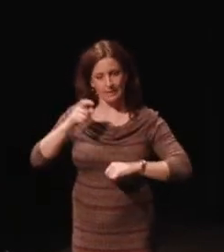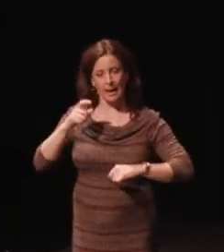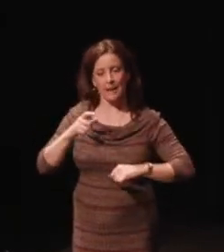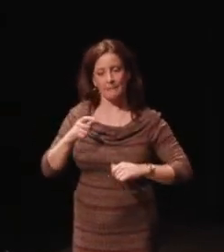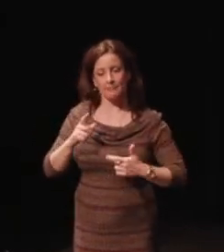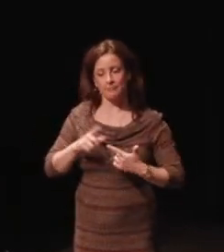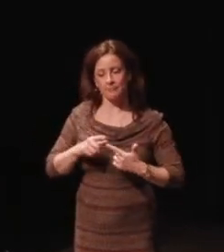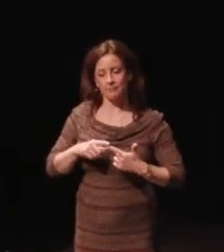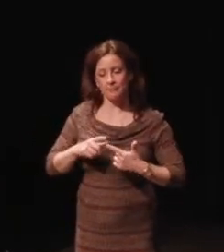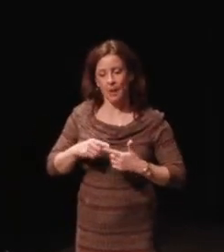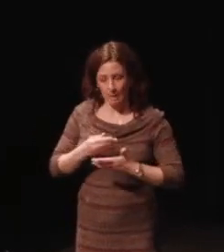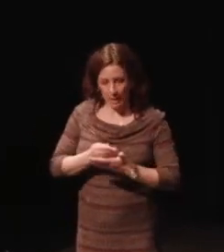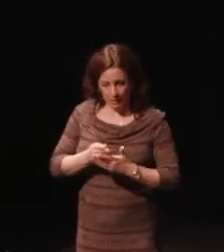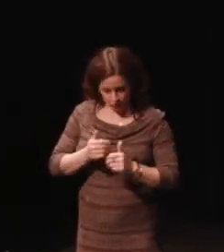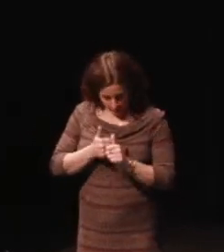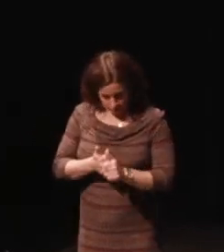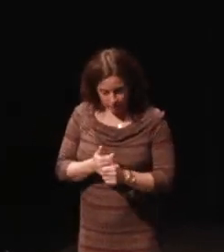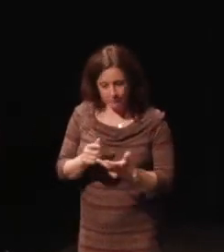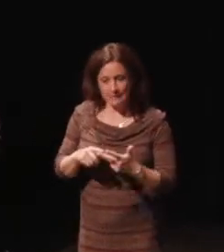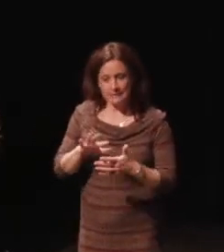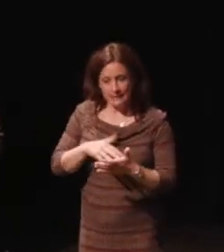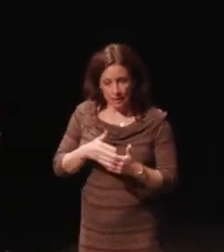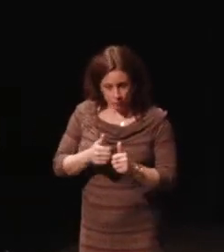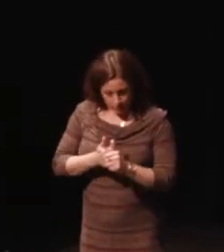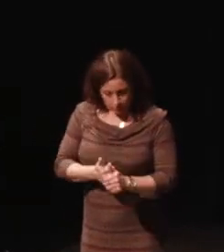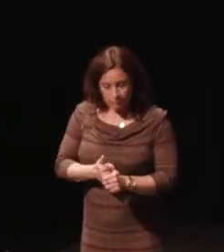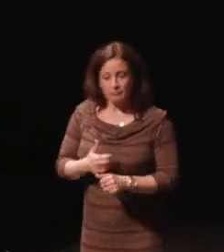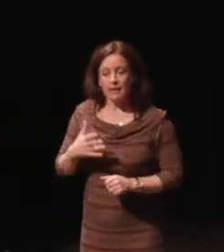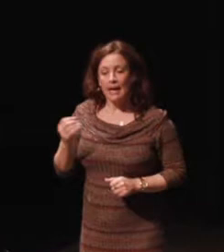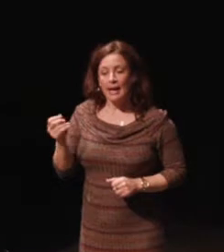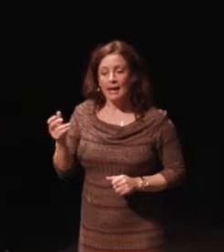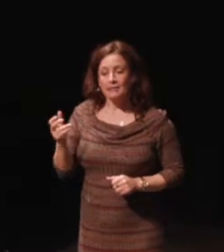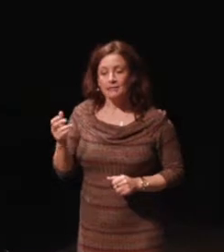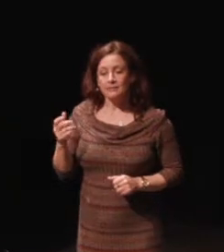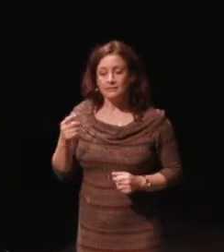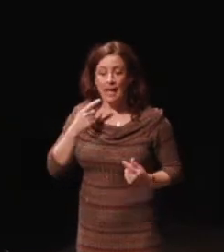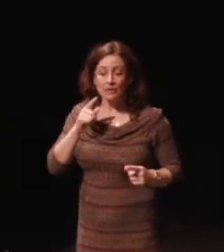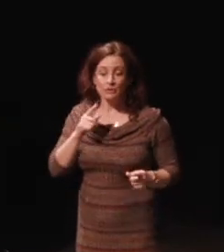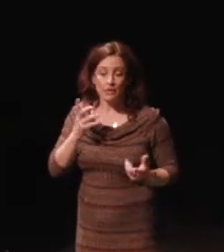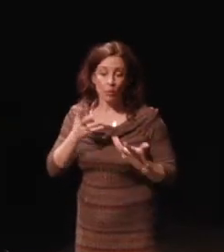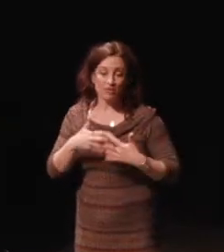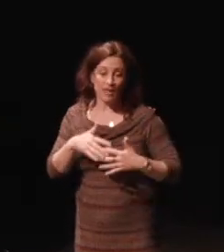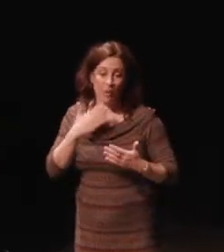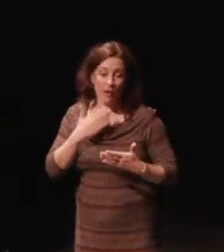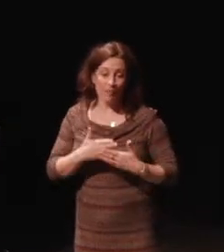was accomplished on budget, on schedule, and it actually worked quite well.